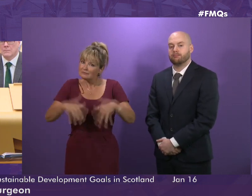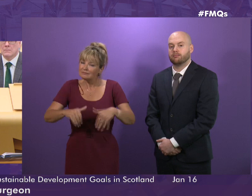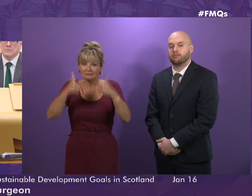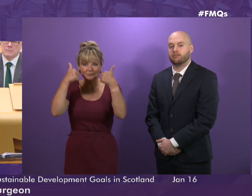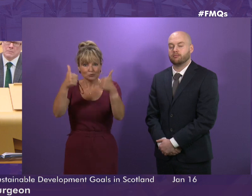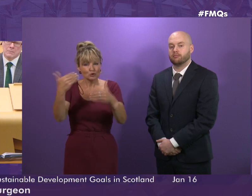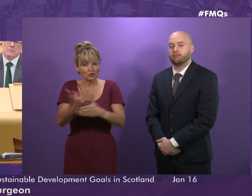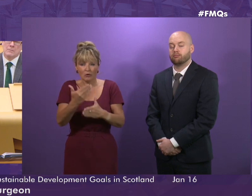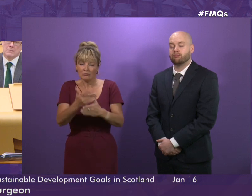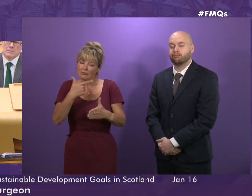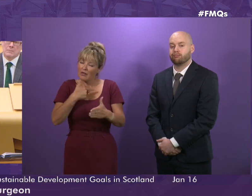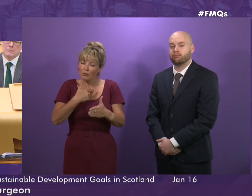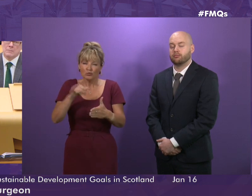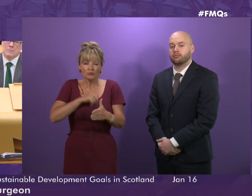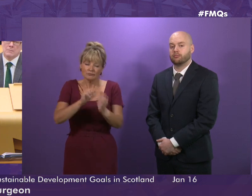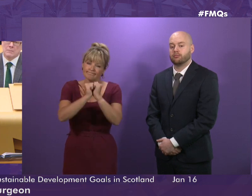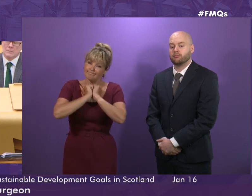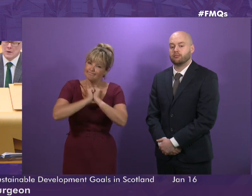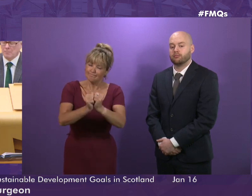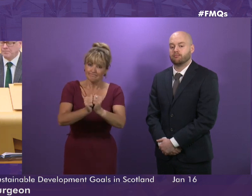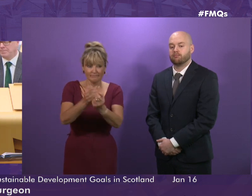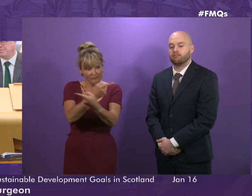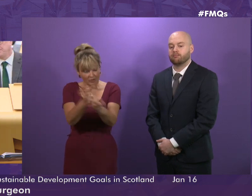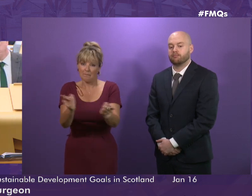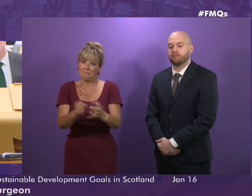and it deserves our deep gratitude for that.